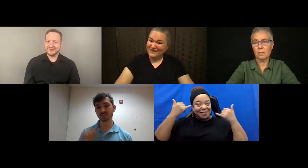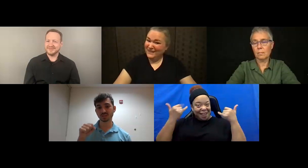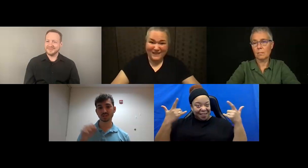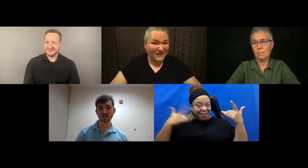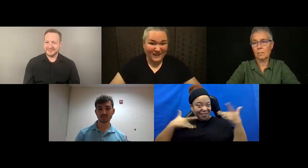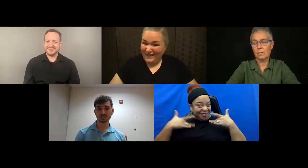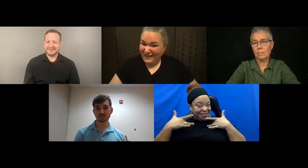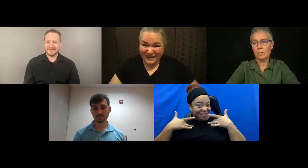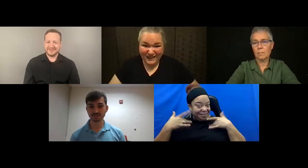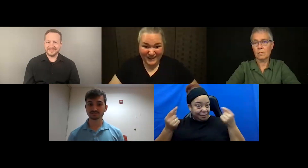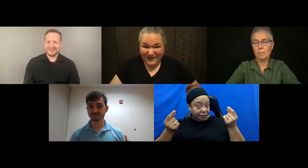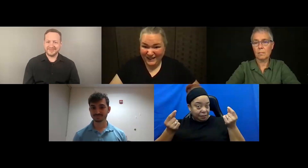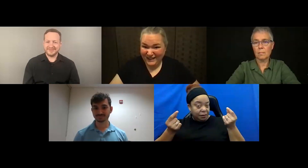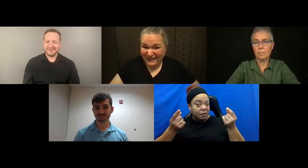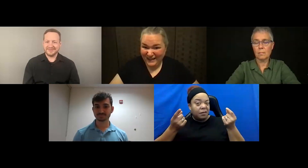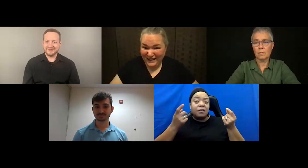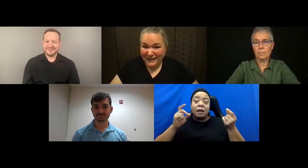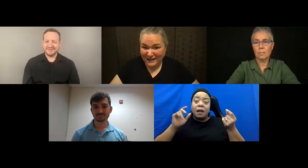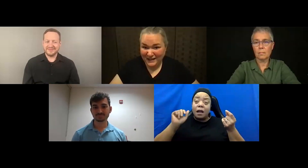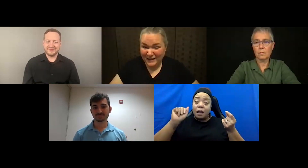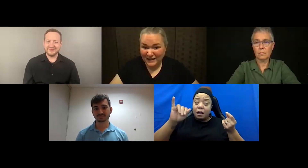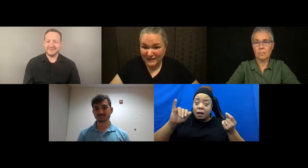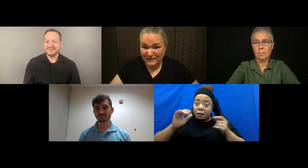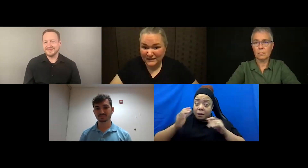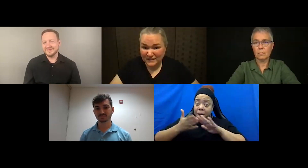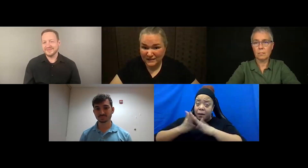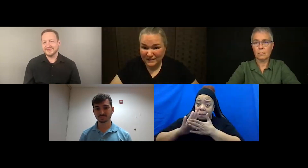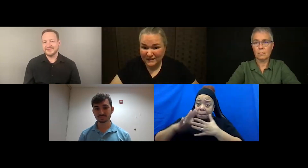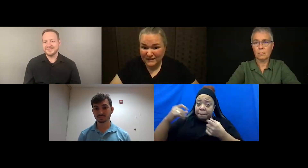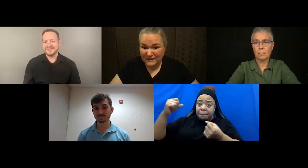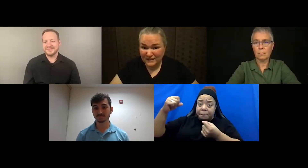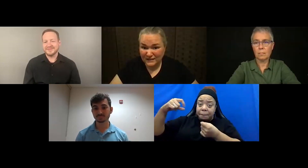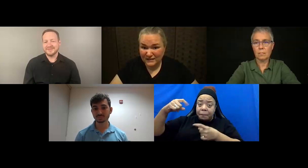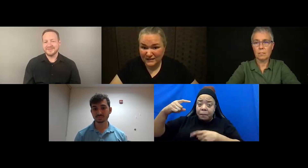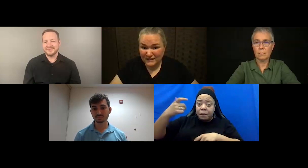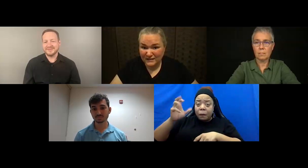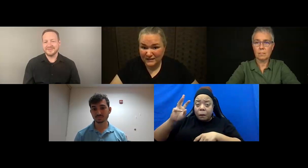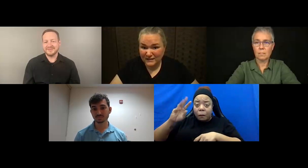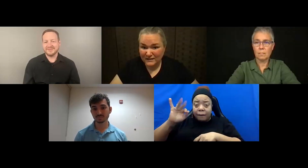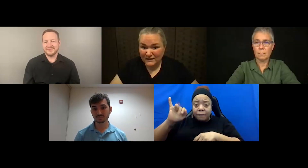exactly. Erin: One of my concerns is